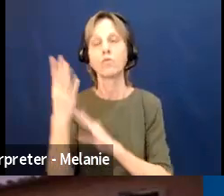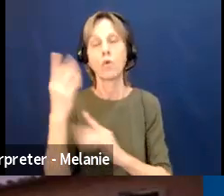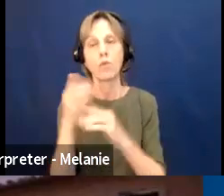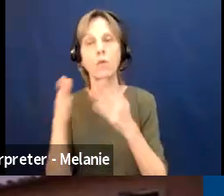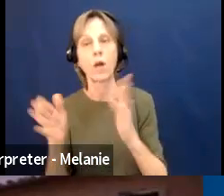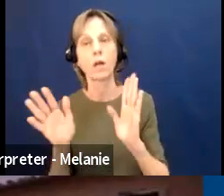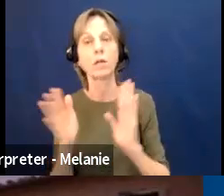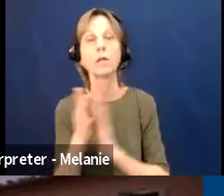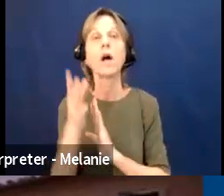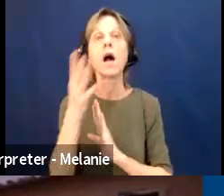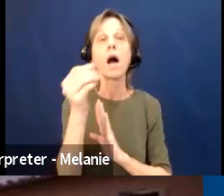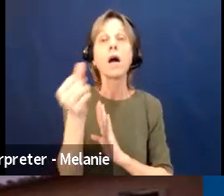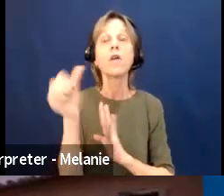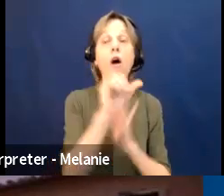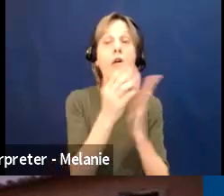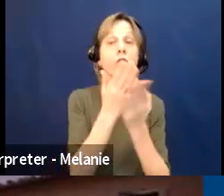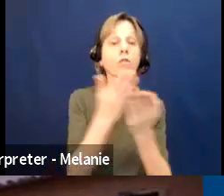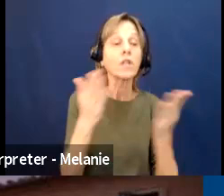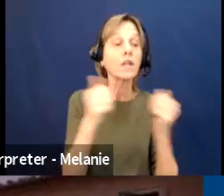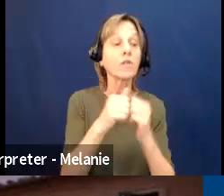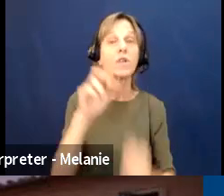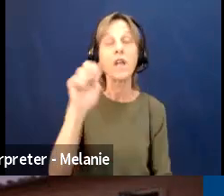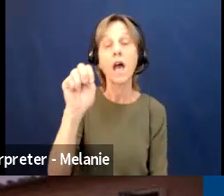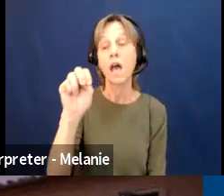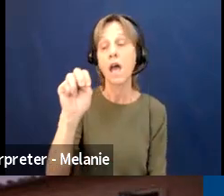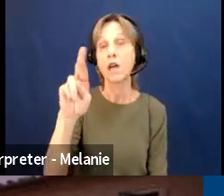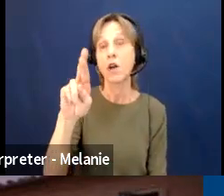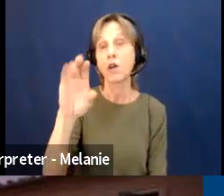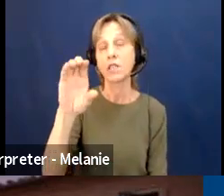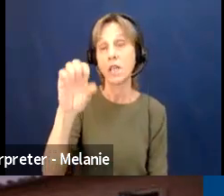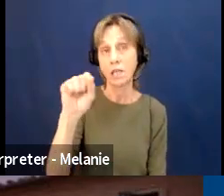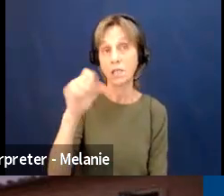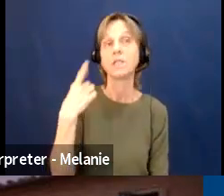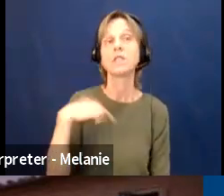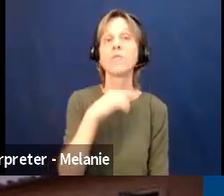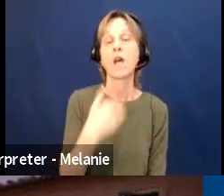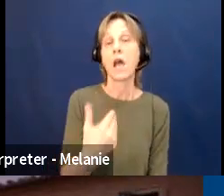fires and stuff with the NRCS we actually have what's called the Emergency Watershed